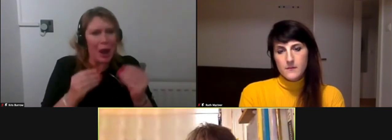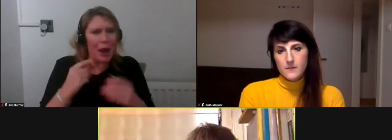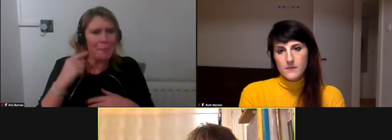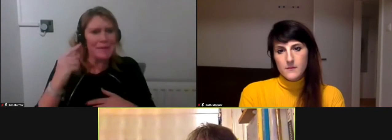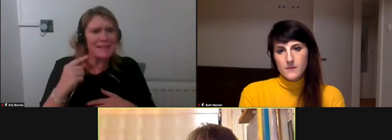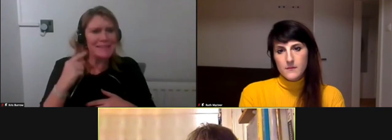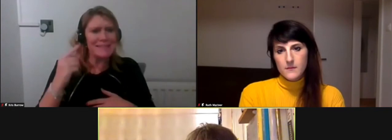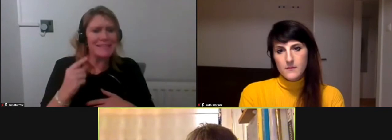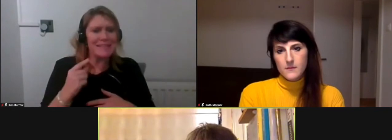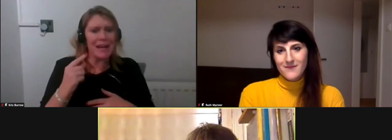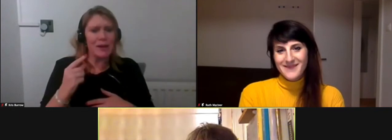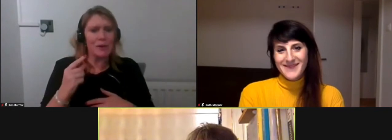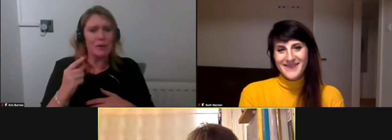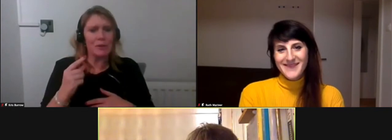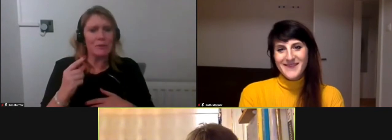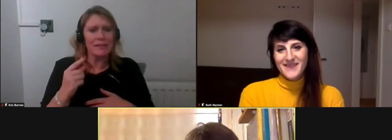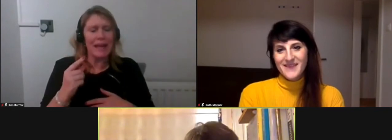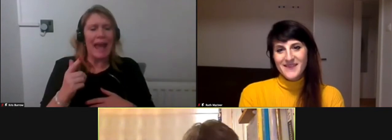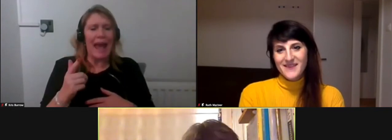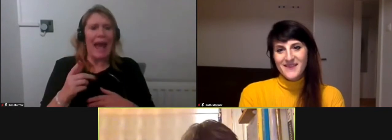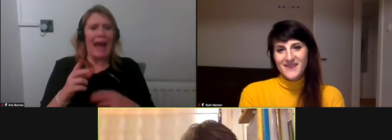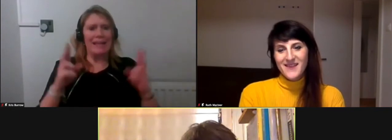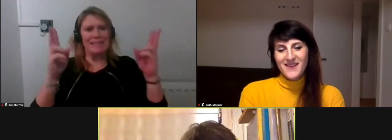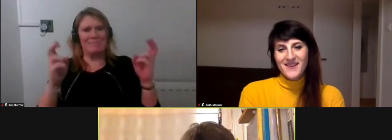sea sausage, it's my own invention, and